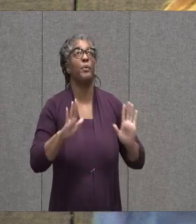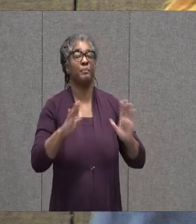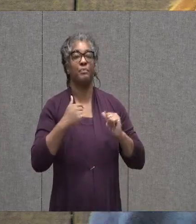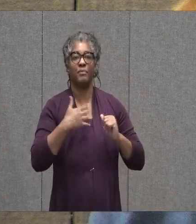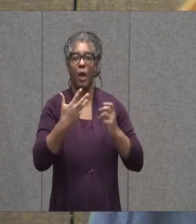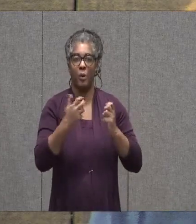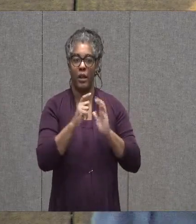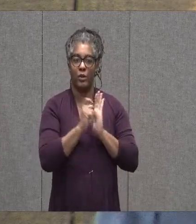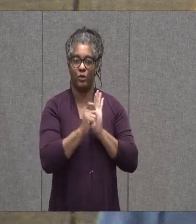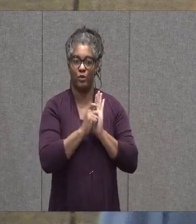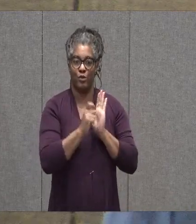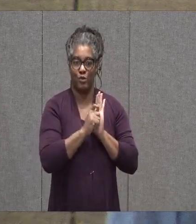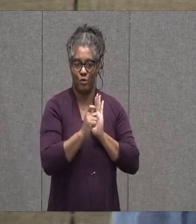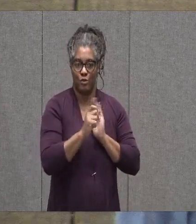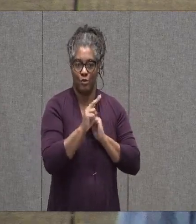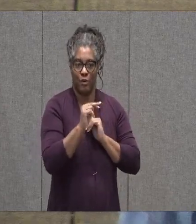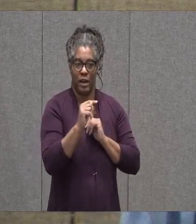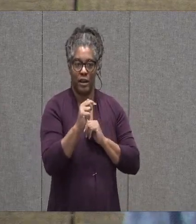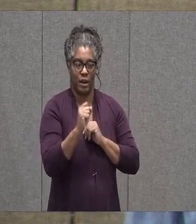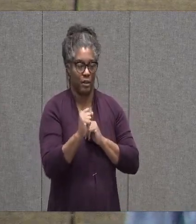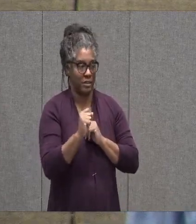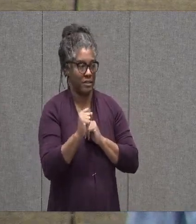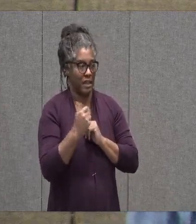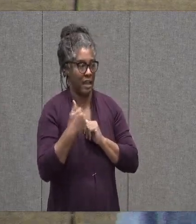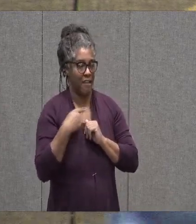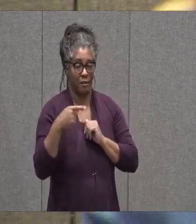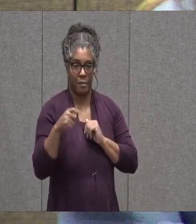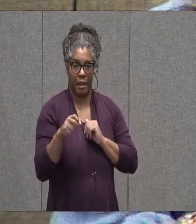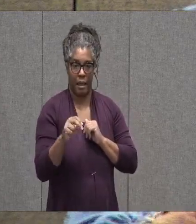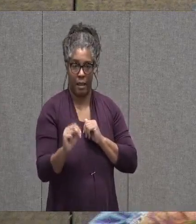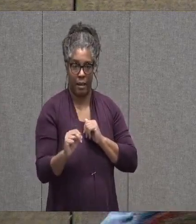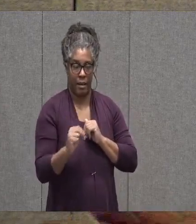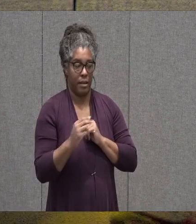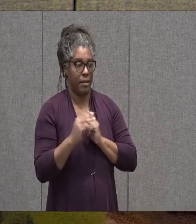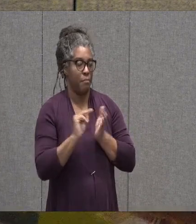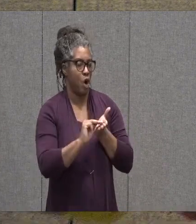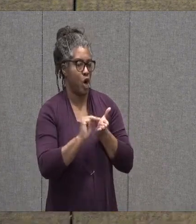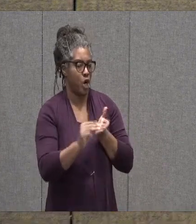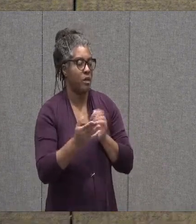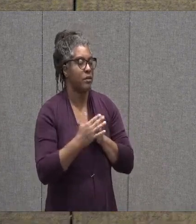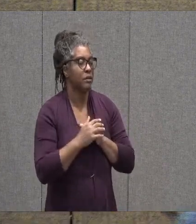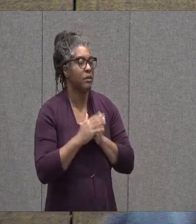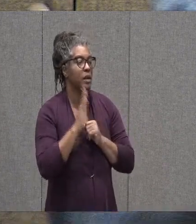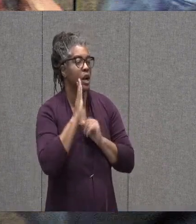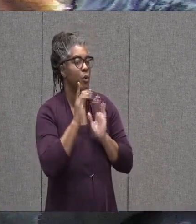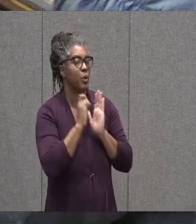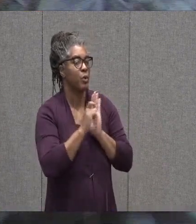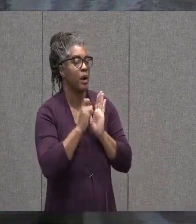So, I'm going to get my pen out, my marker out here, and then I'm going to write up here, Earning Money.